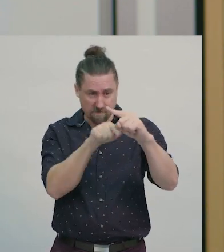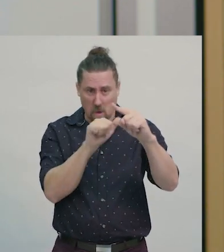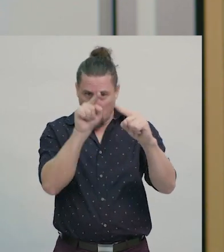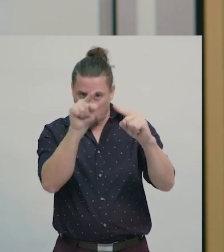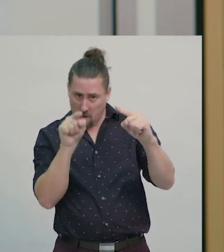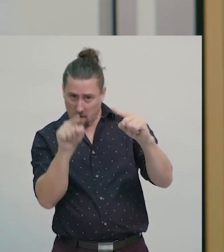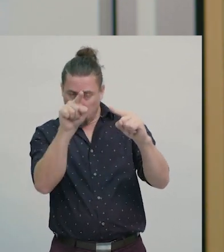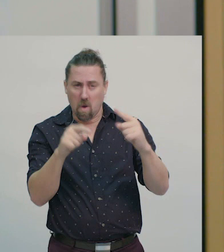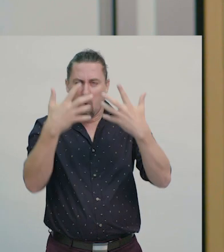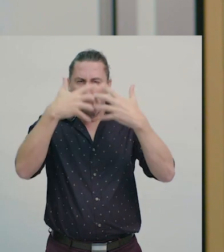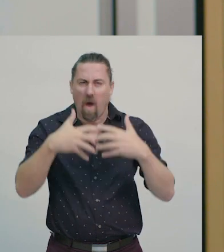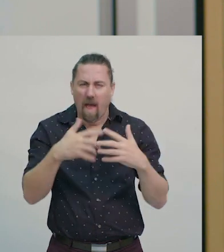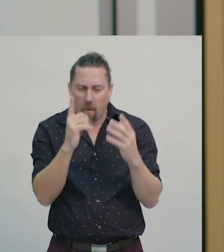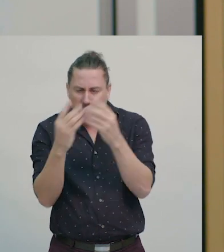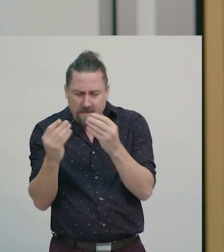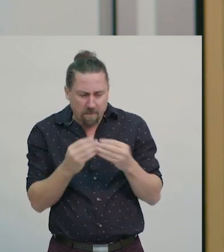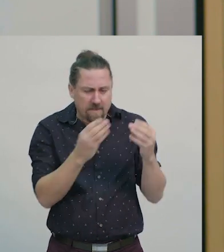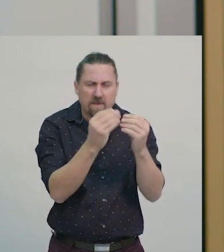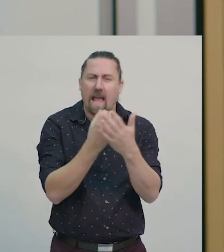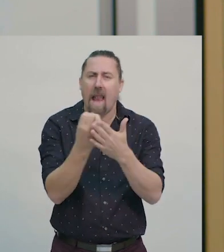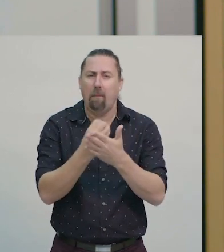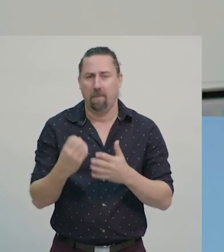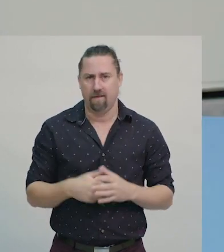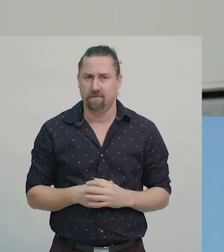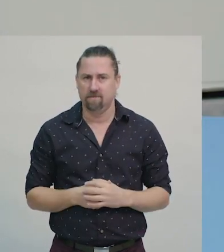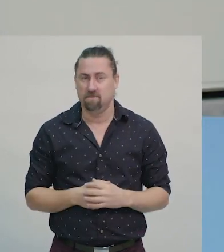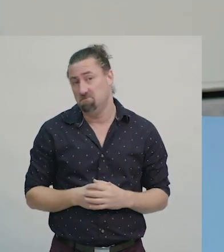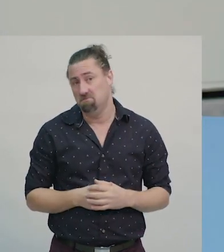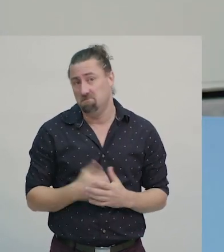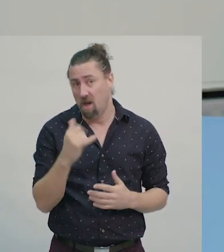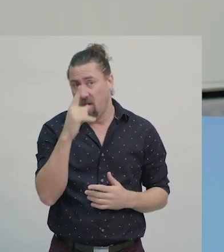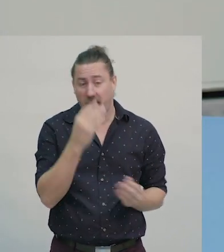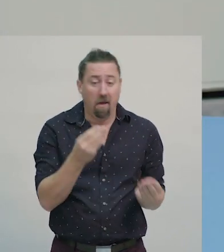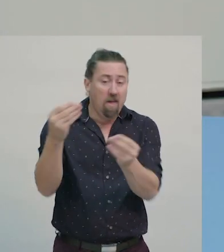to calculate values of any missing angles. You may even like to send some to your friends,